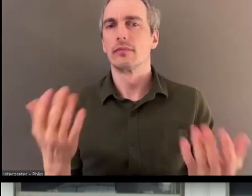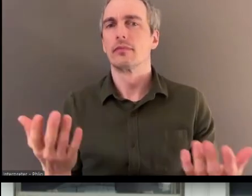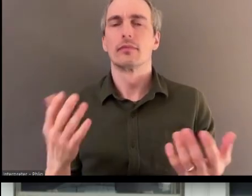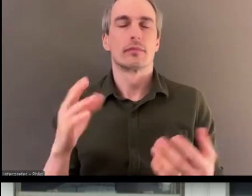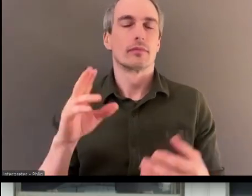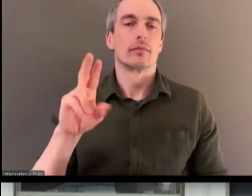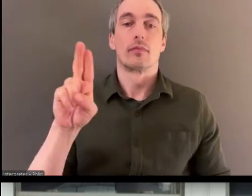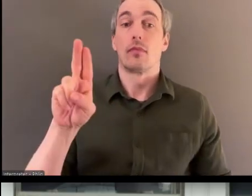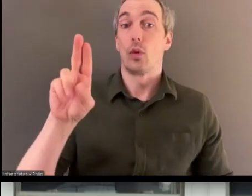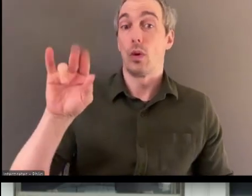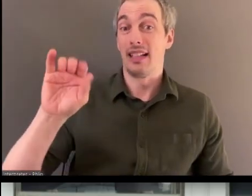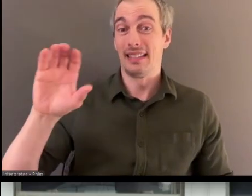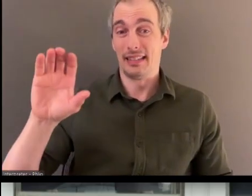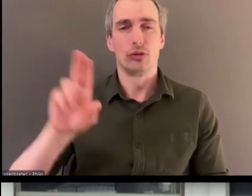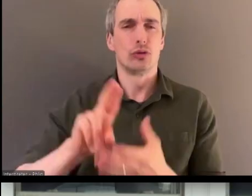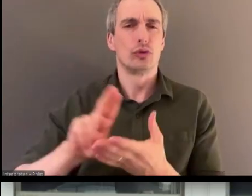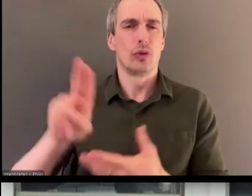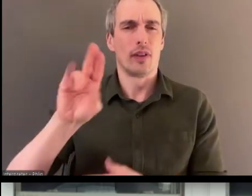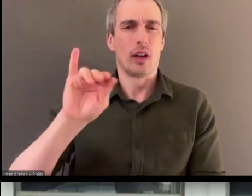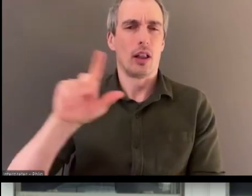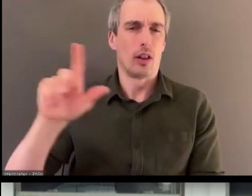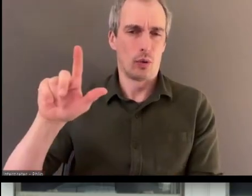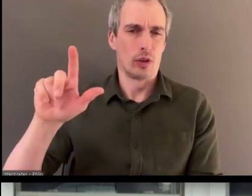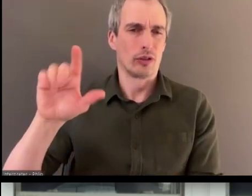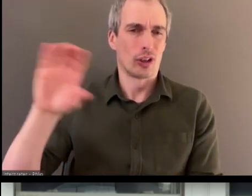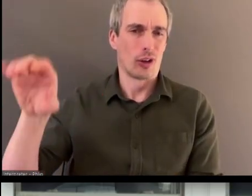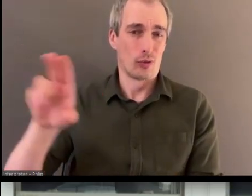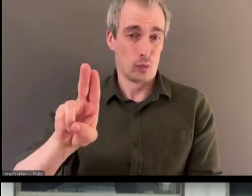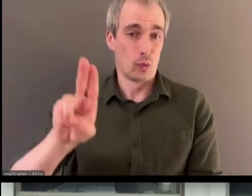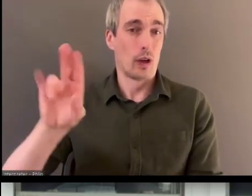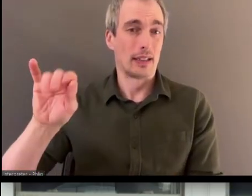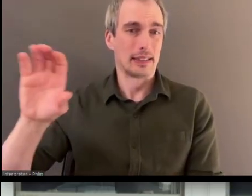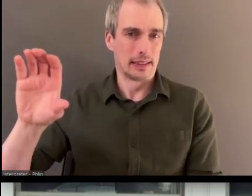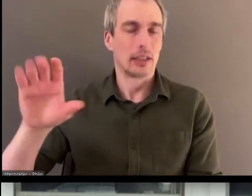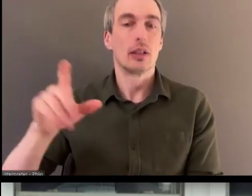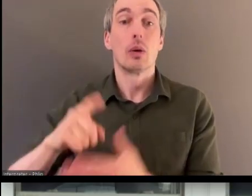We have a bit over 200,000 PDFs in our system.